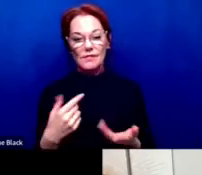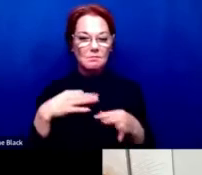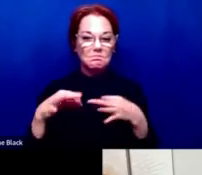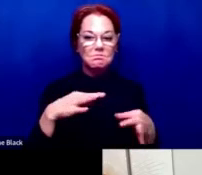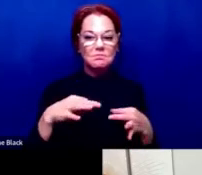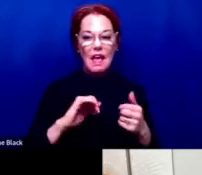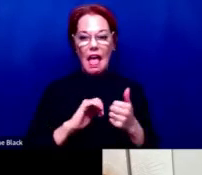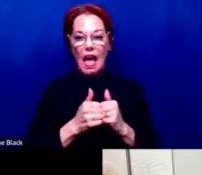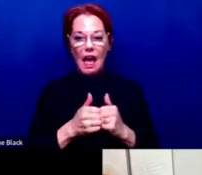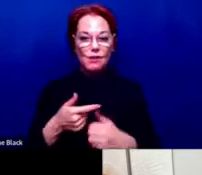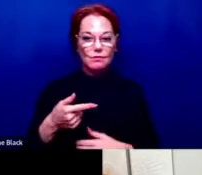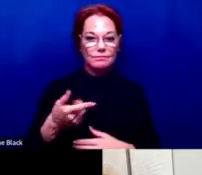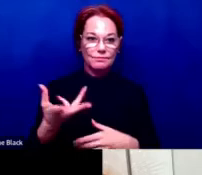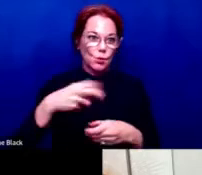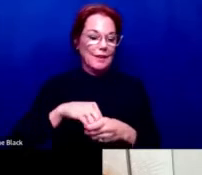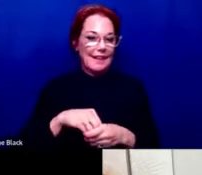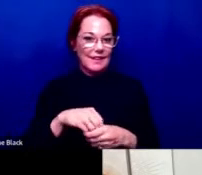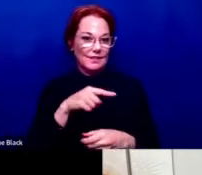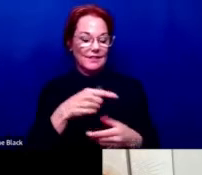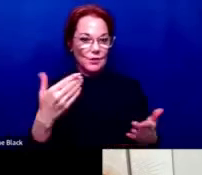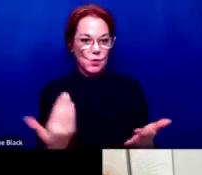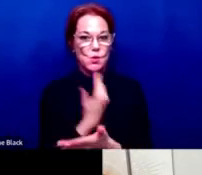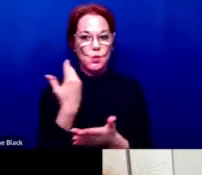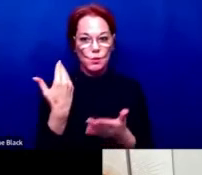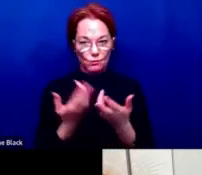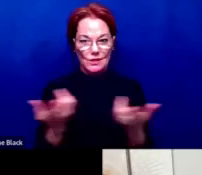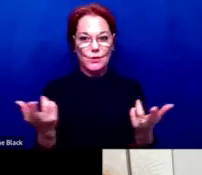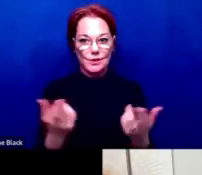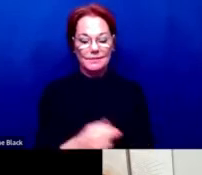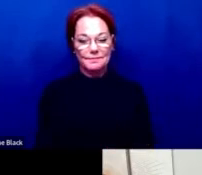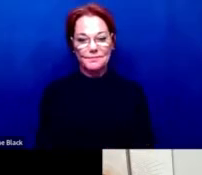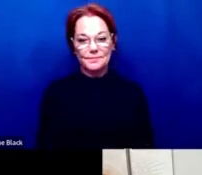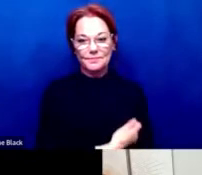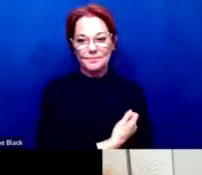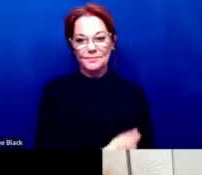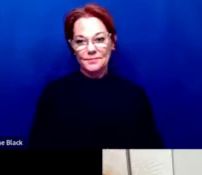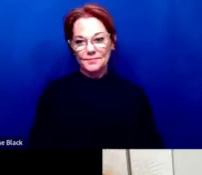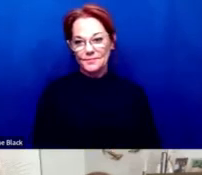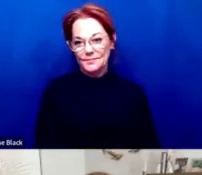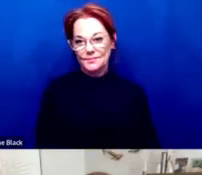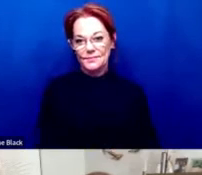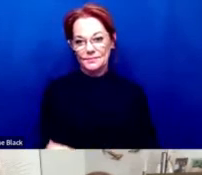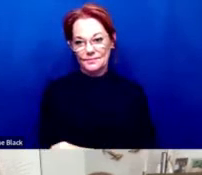variety of ways we're all engaged in this exciting new resource. Hey, see Mary and I